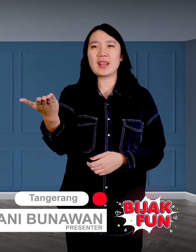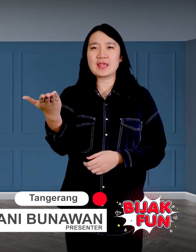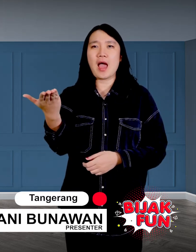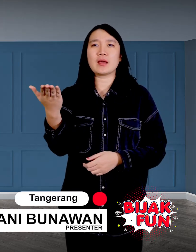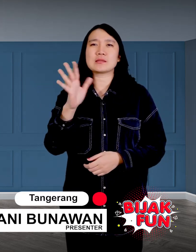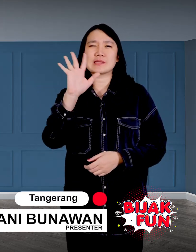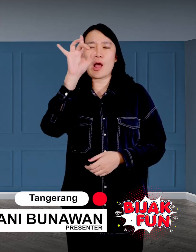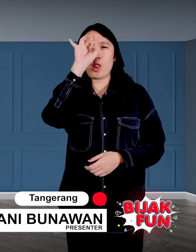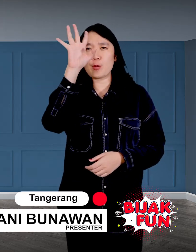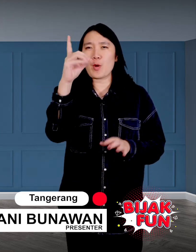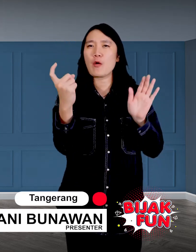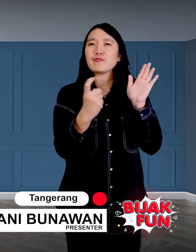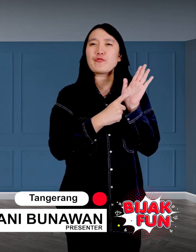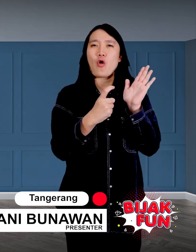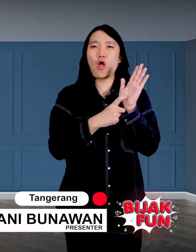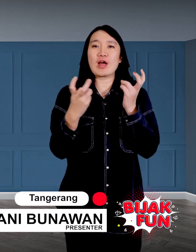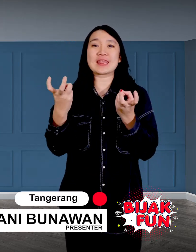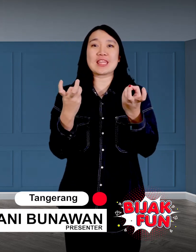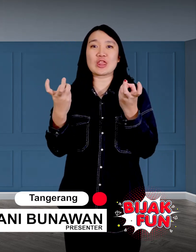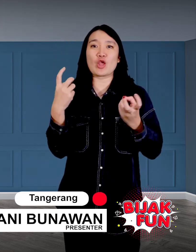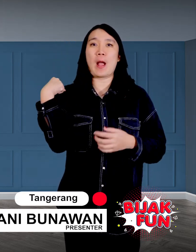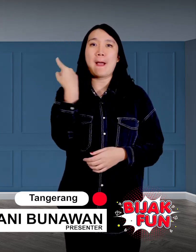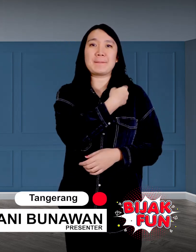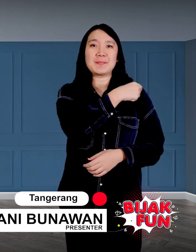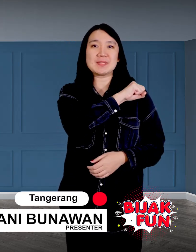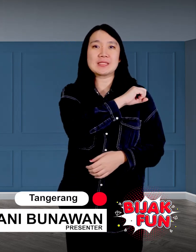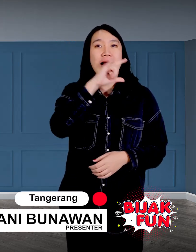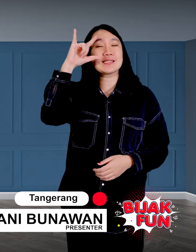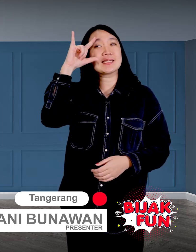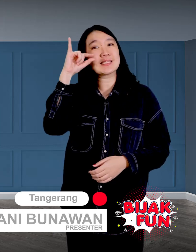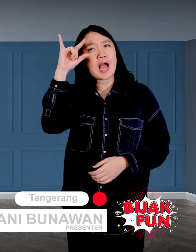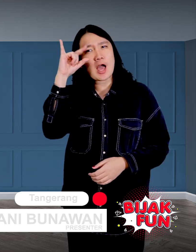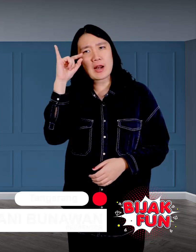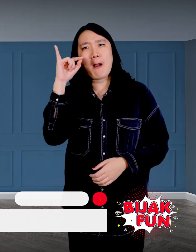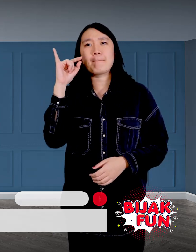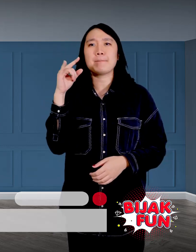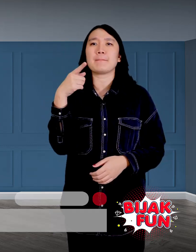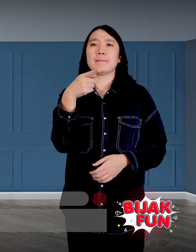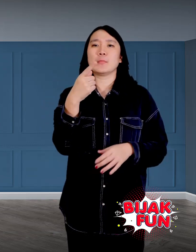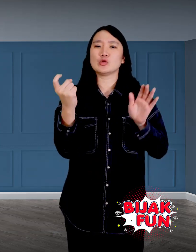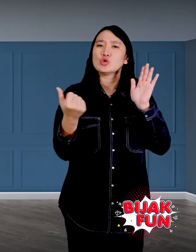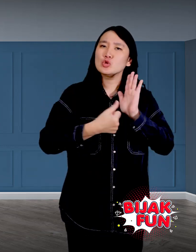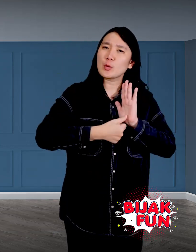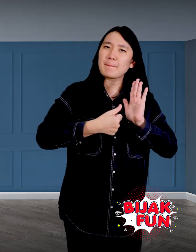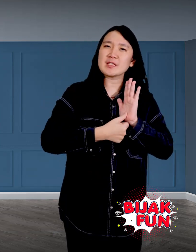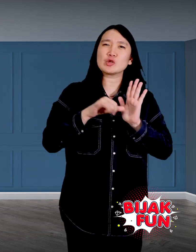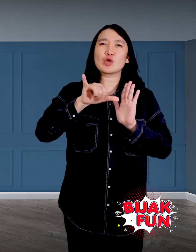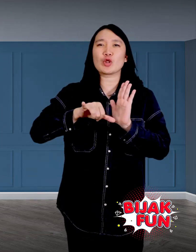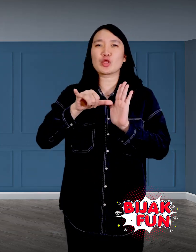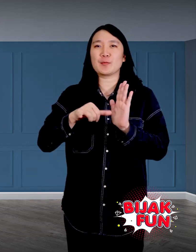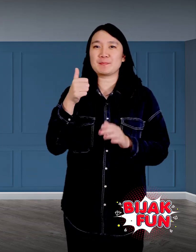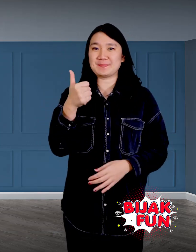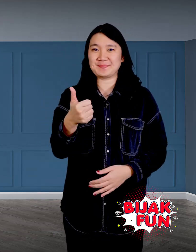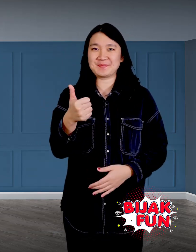Don't forget to follow KamiBijak's TikTok, IG, and subscribe to YouTube